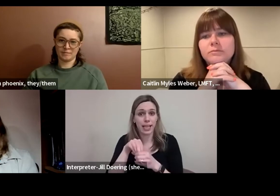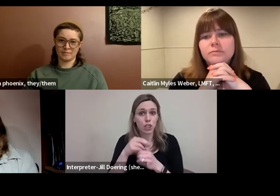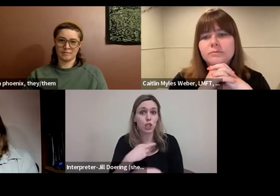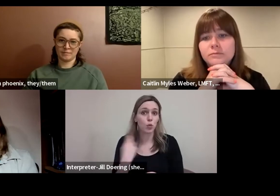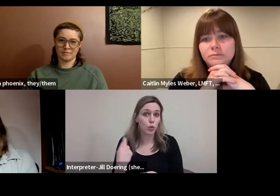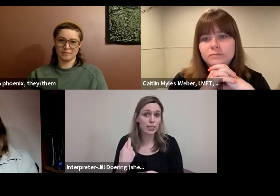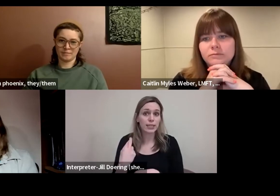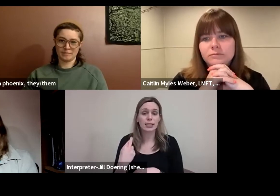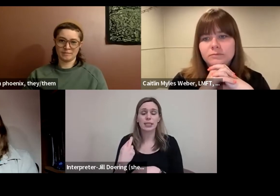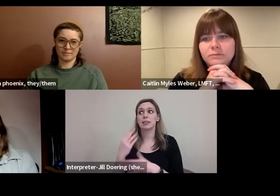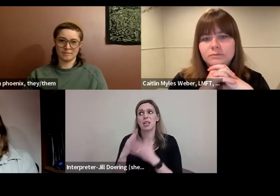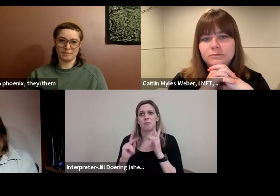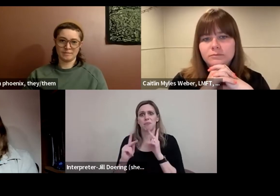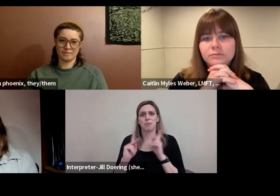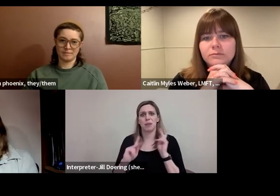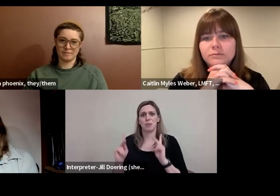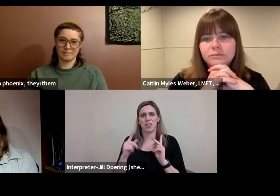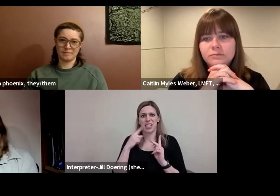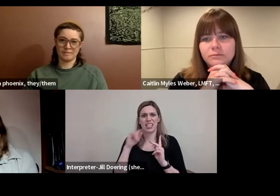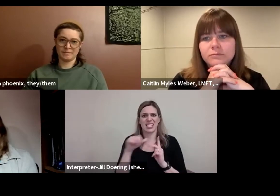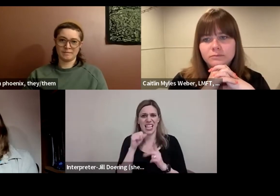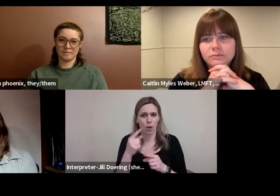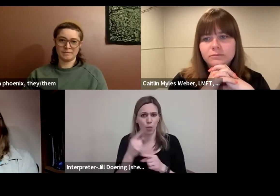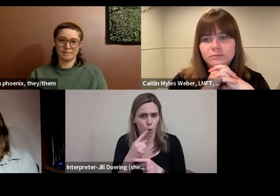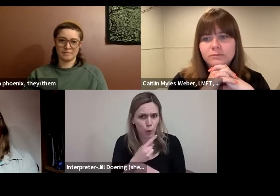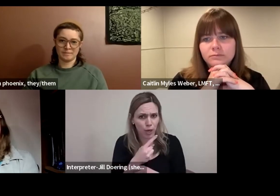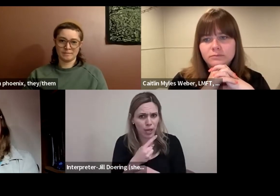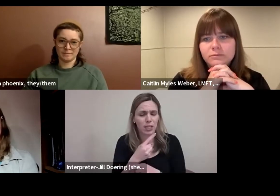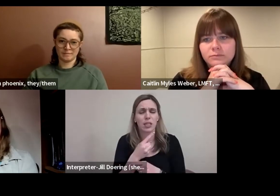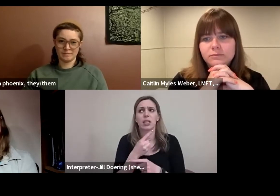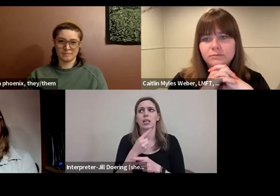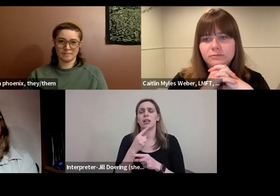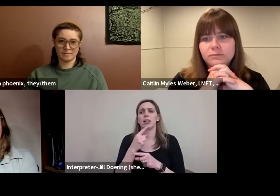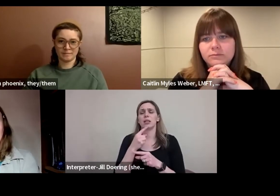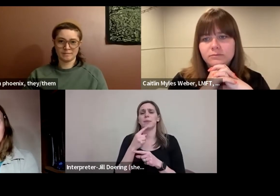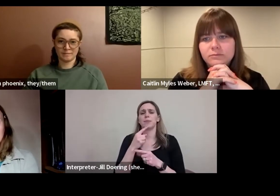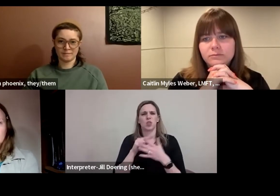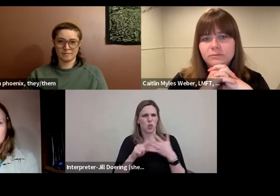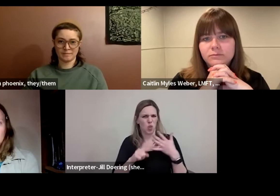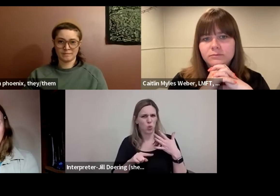are appropriate. I'm wondering how in your in practices,